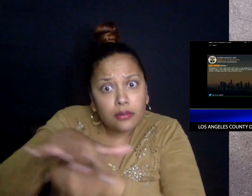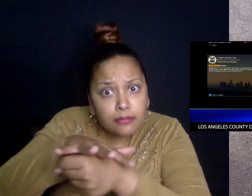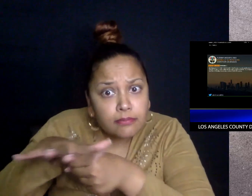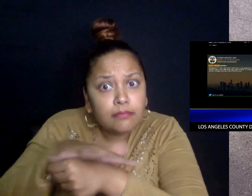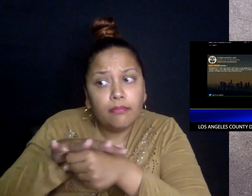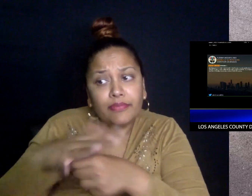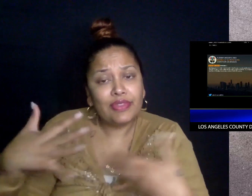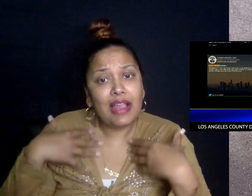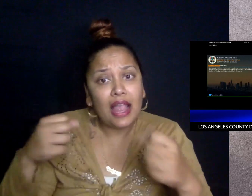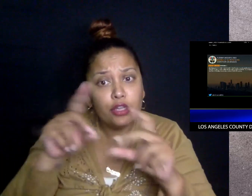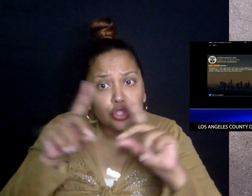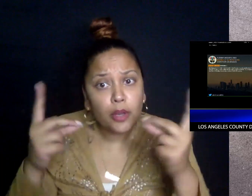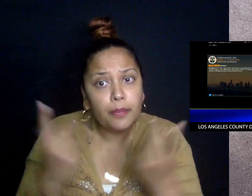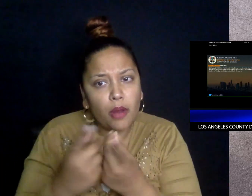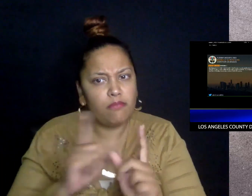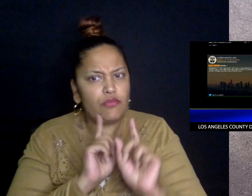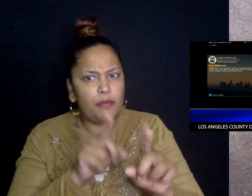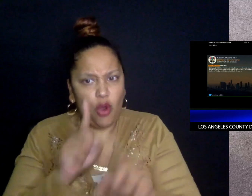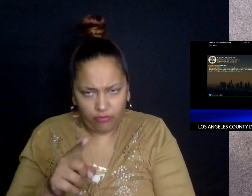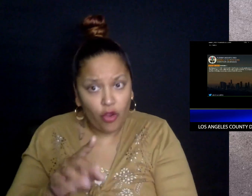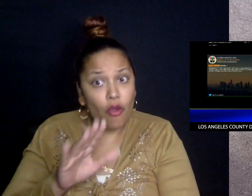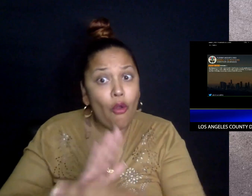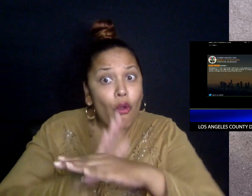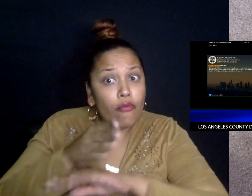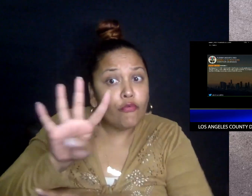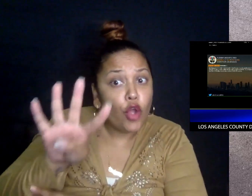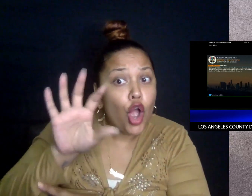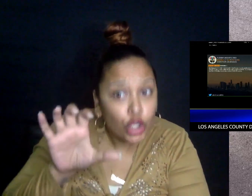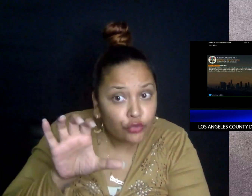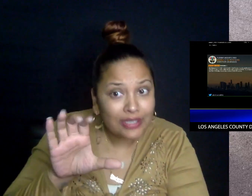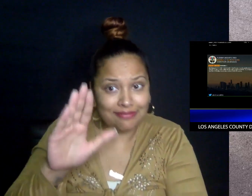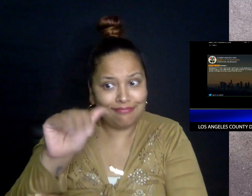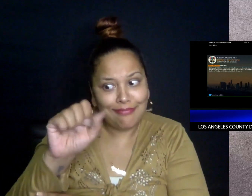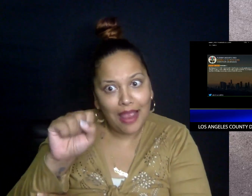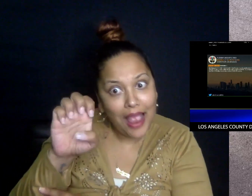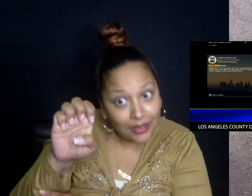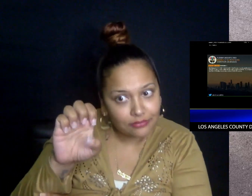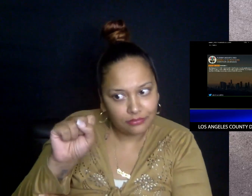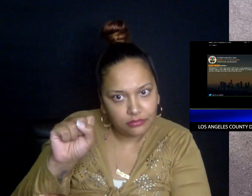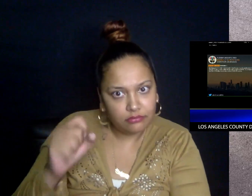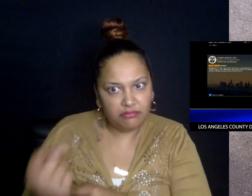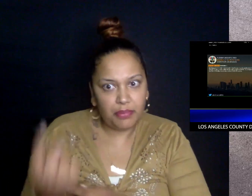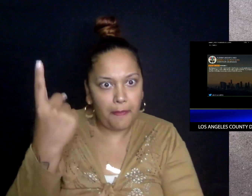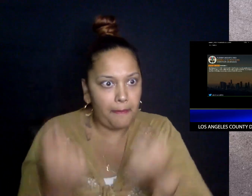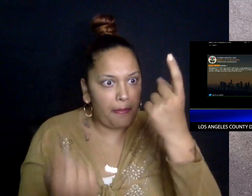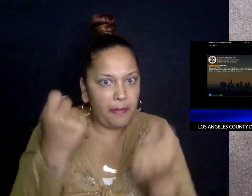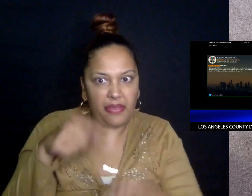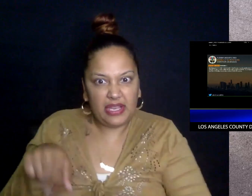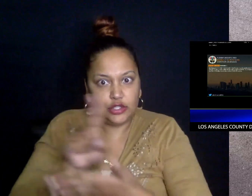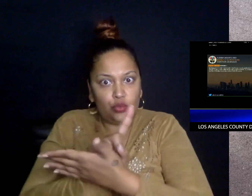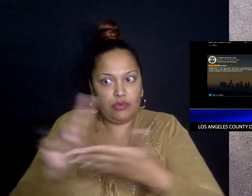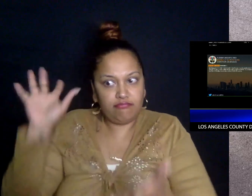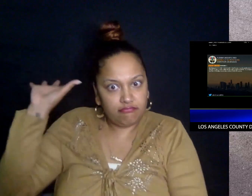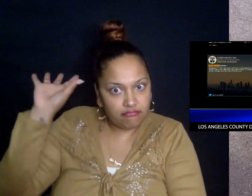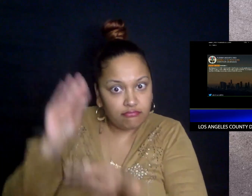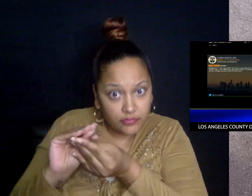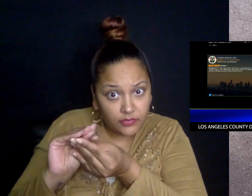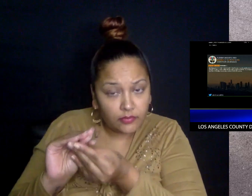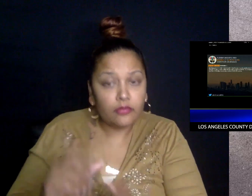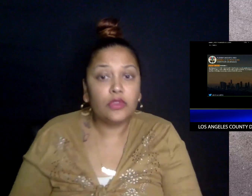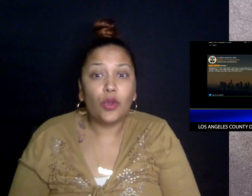has declared a monkeypox a local emergency the county's health department reported 400